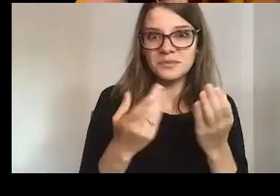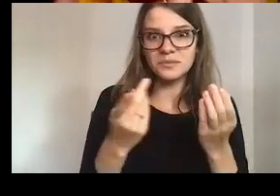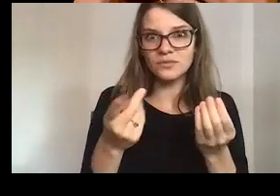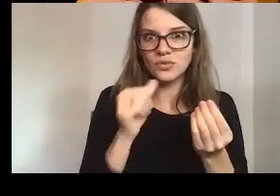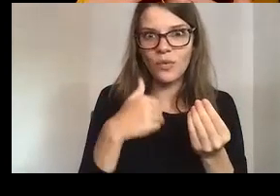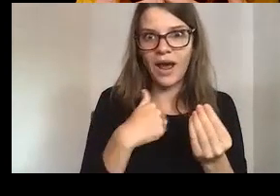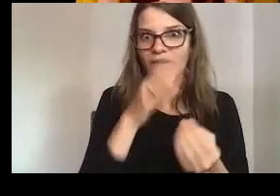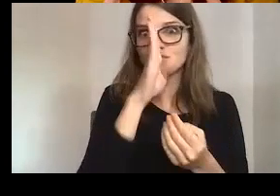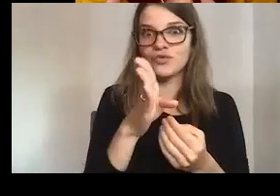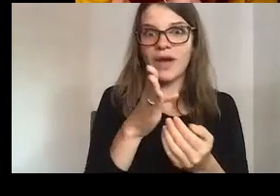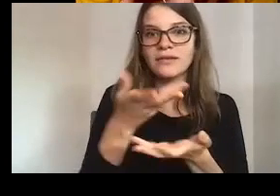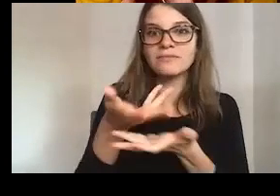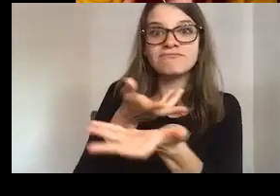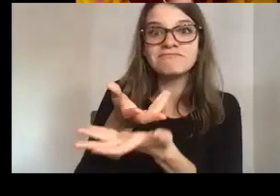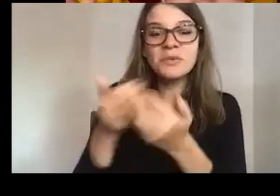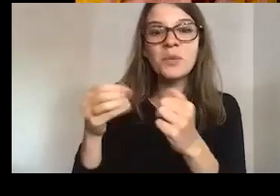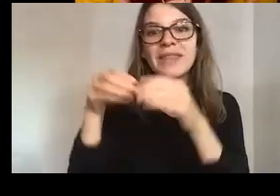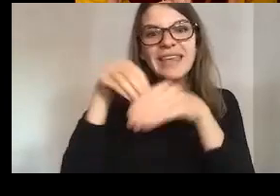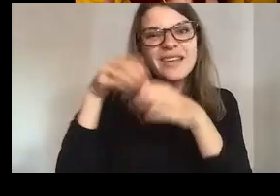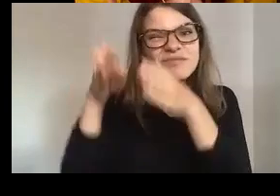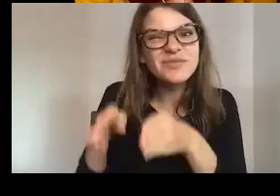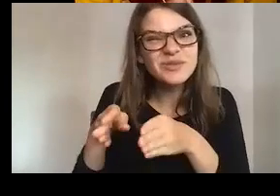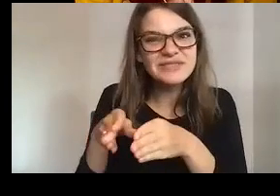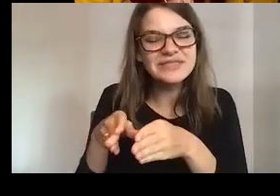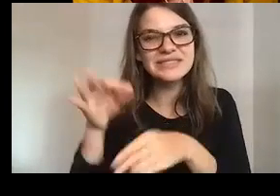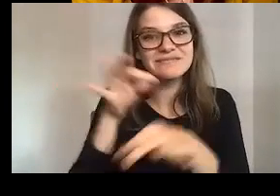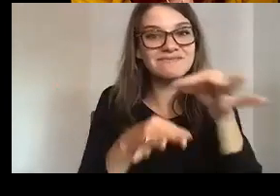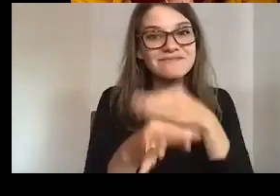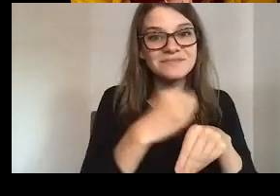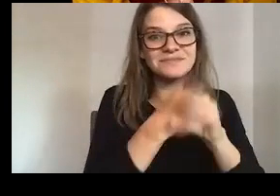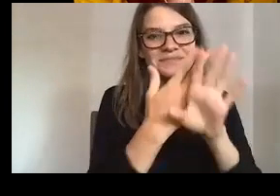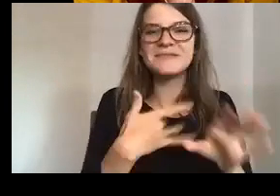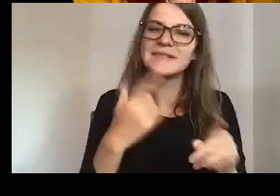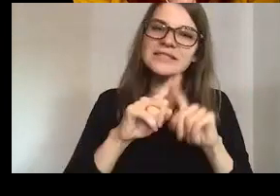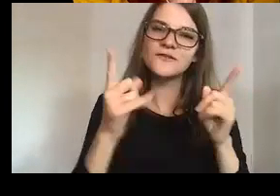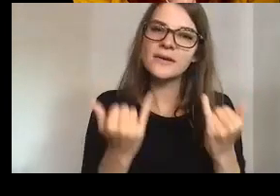interactions with your provider in person and sometimes that can just feel different and also